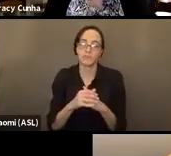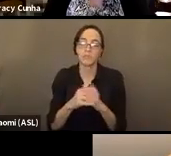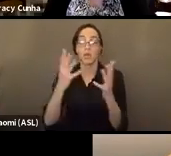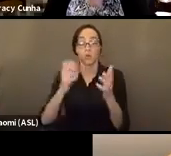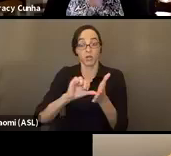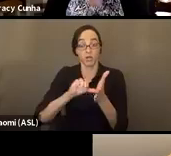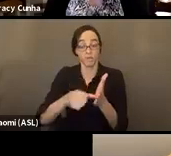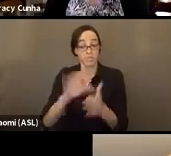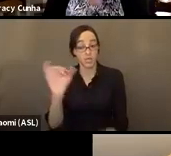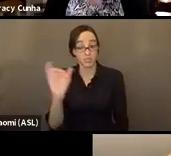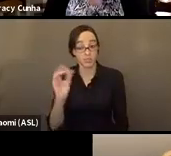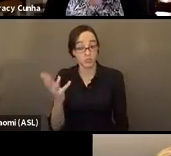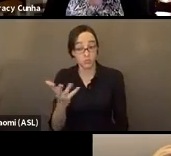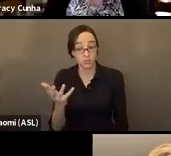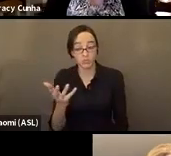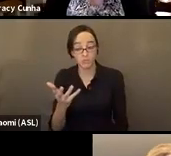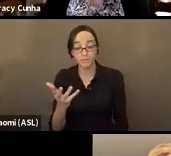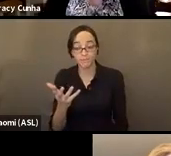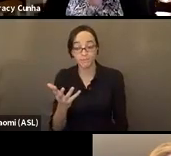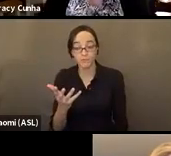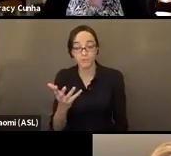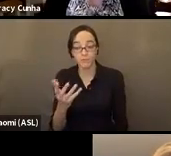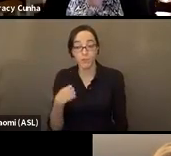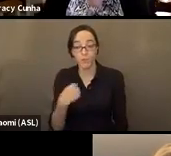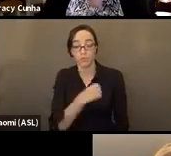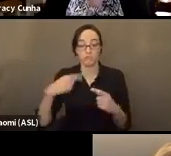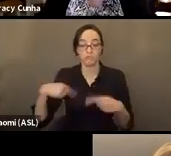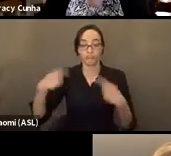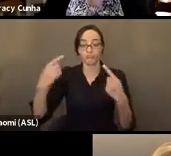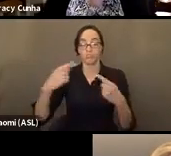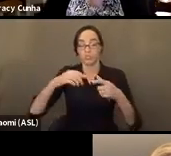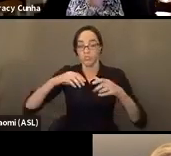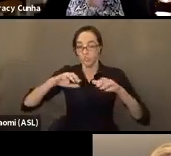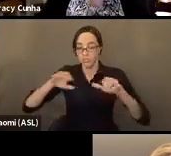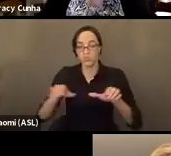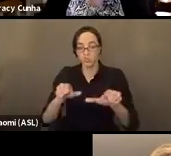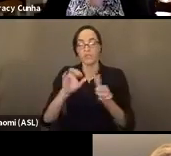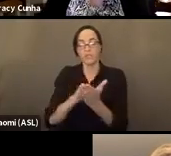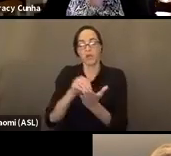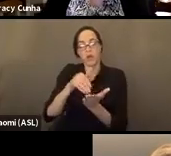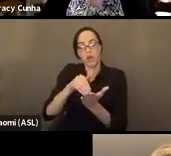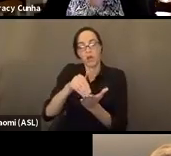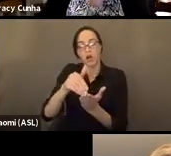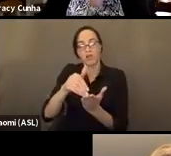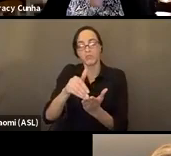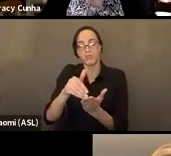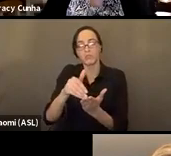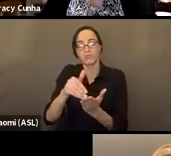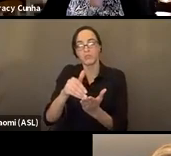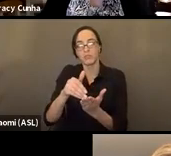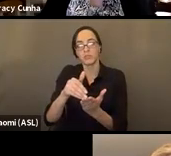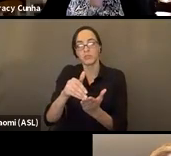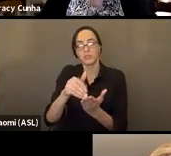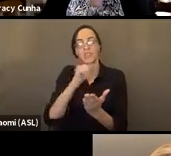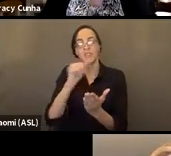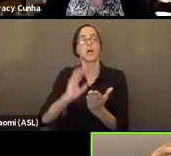uh you know we have been doing this quite a bit in terms of not by choice but by uh necessity